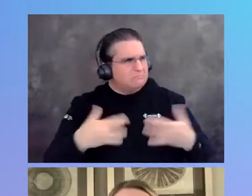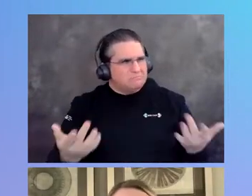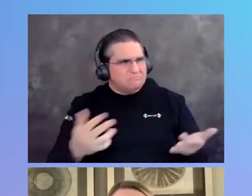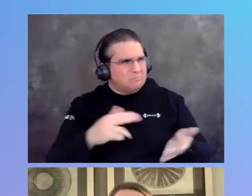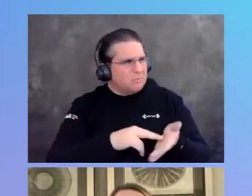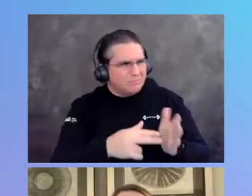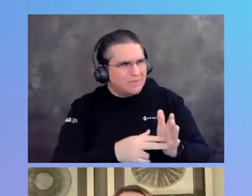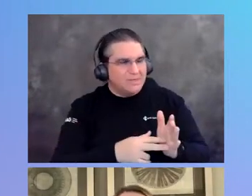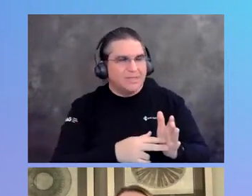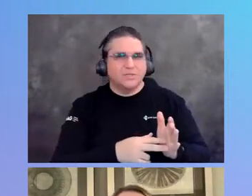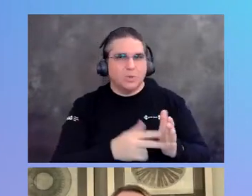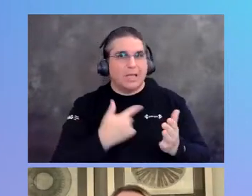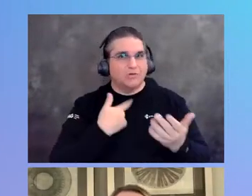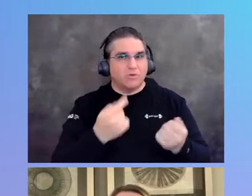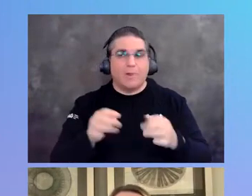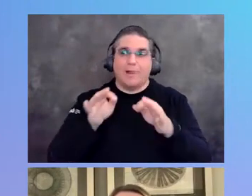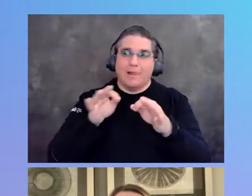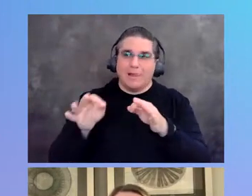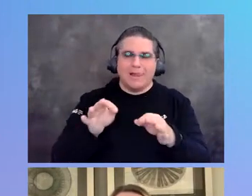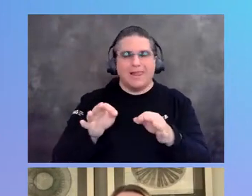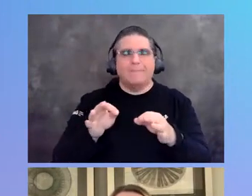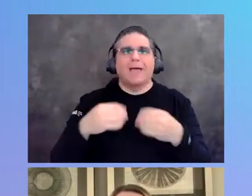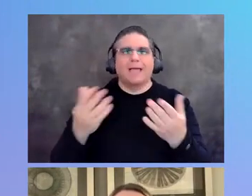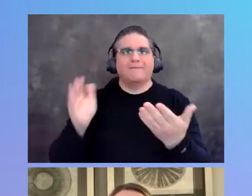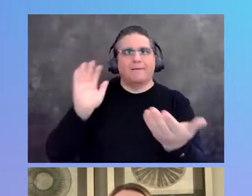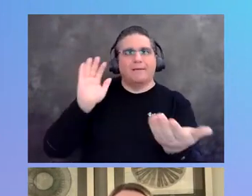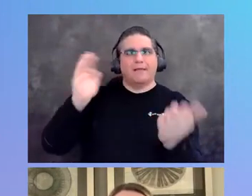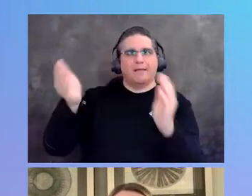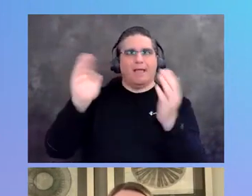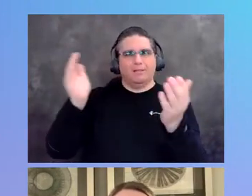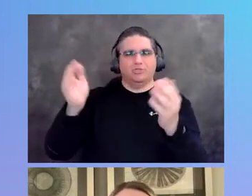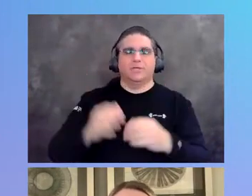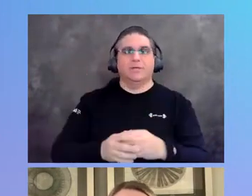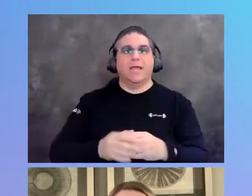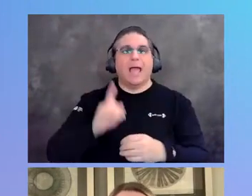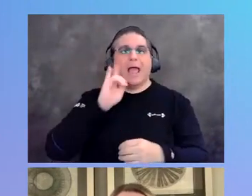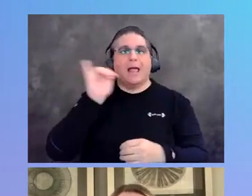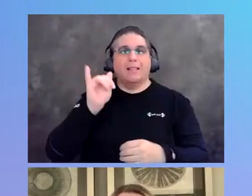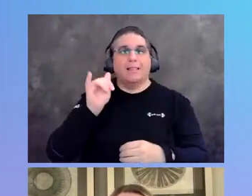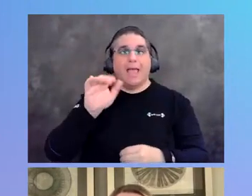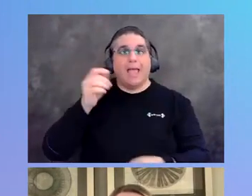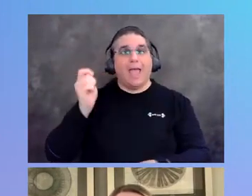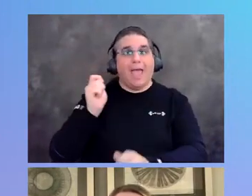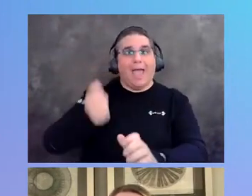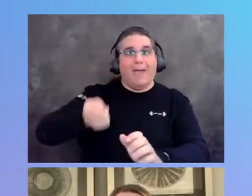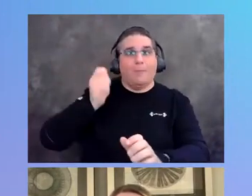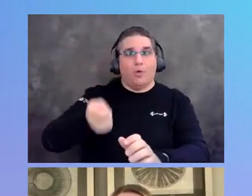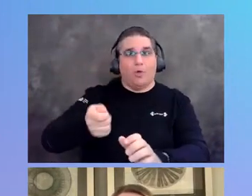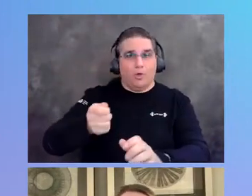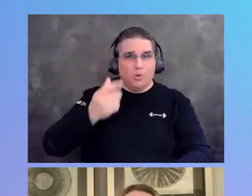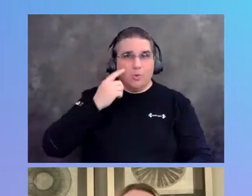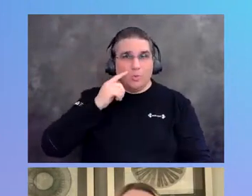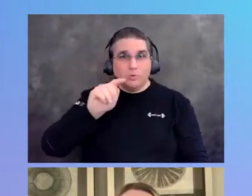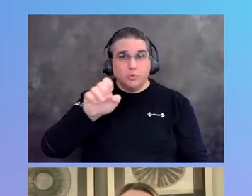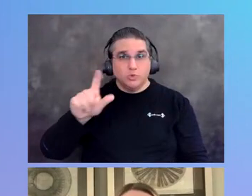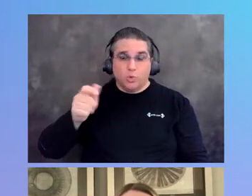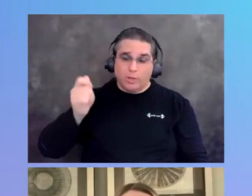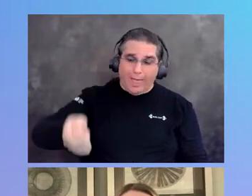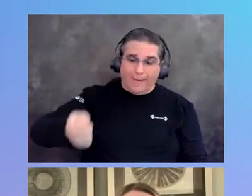kind of I gave them an analogy of a hammer being a tool. Right.